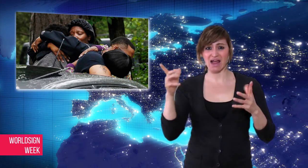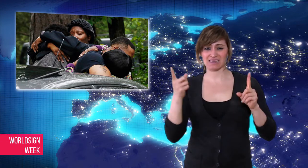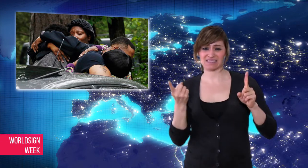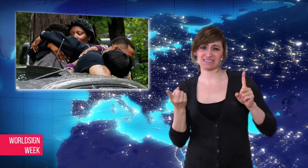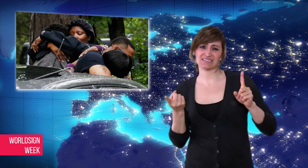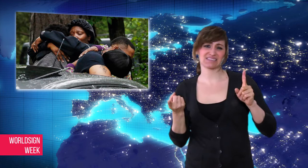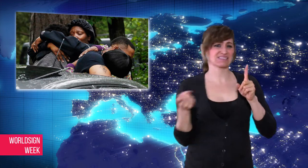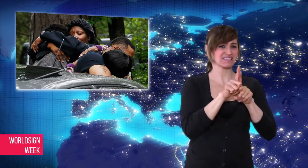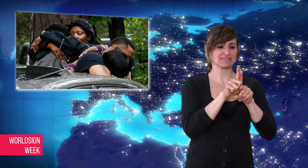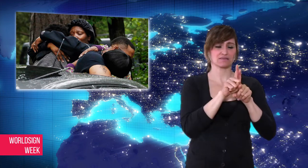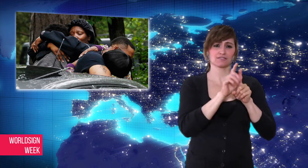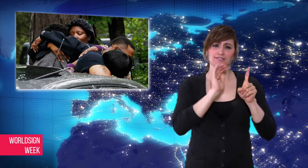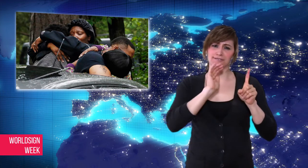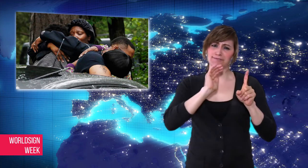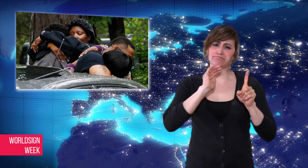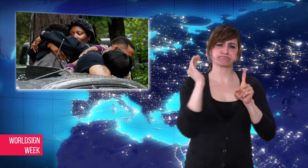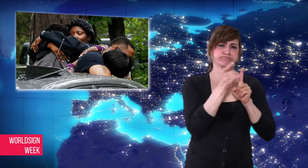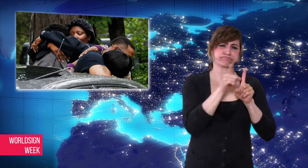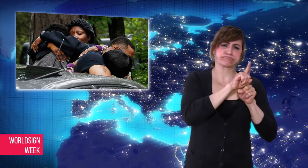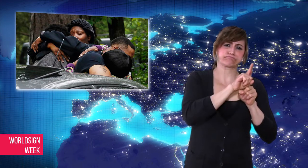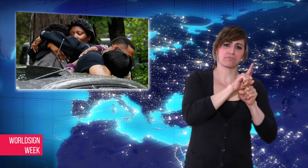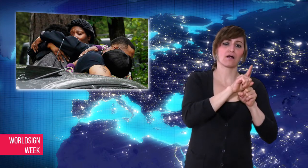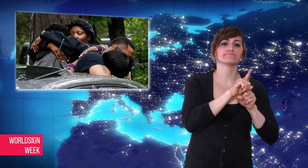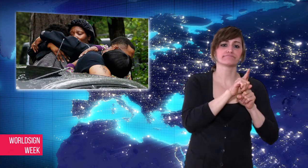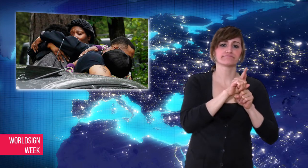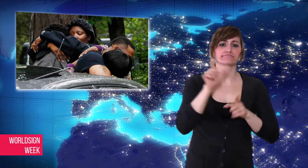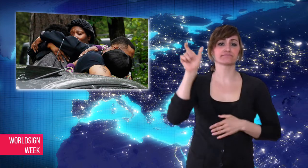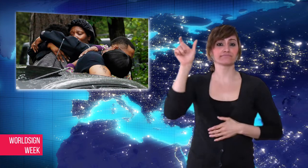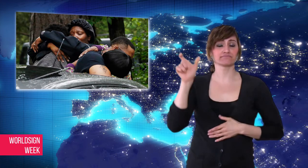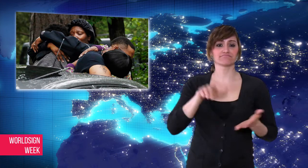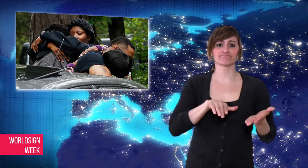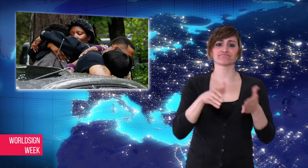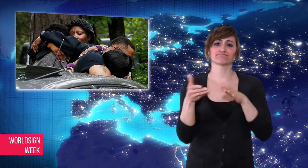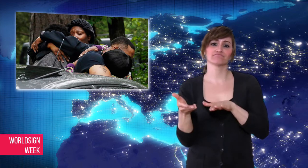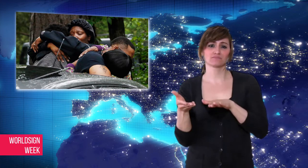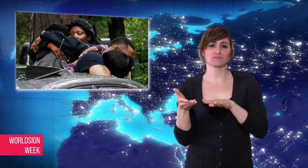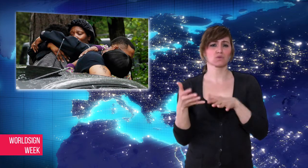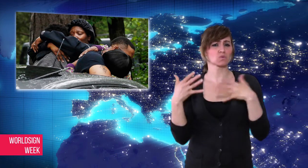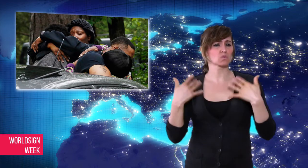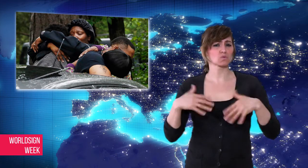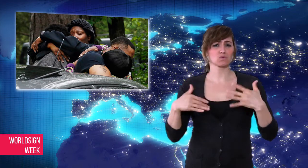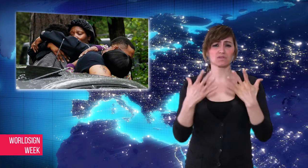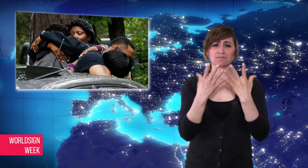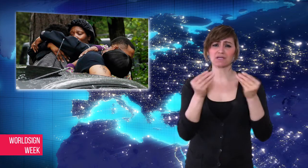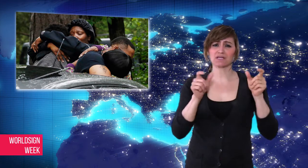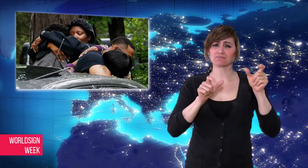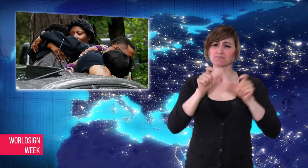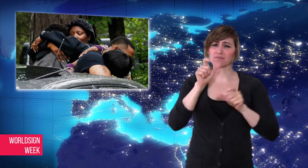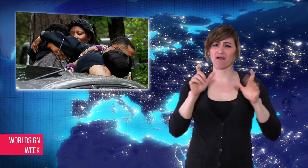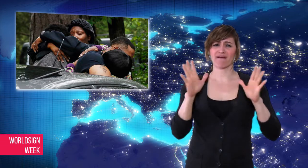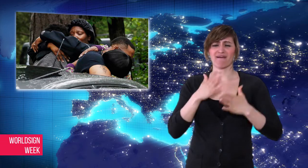midnight the gunman came to Caleb’s